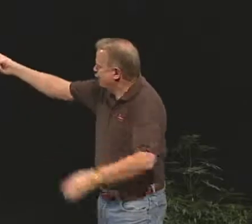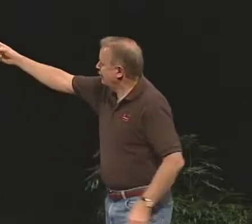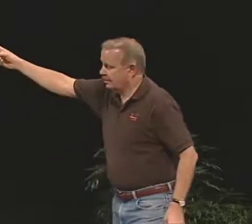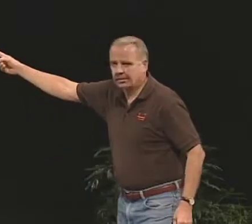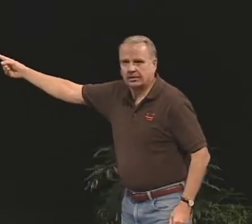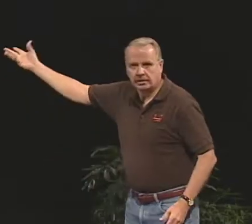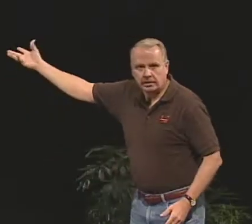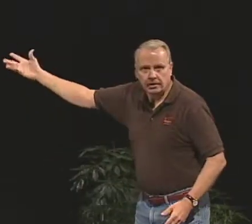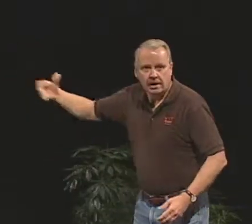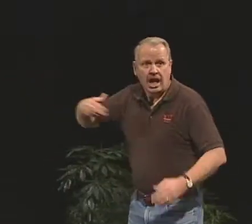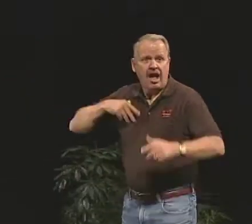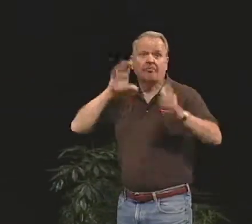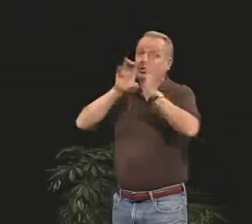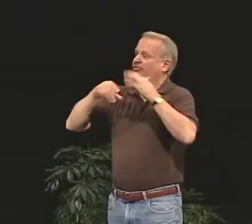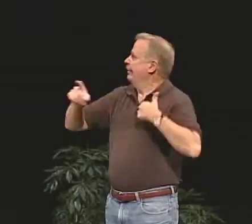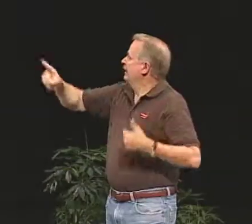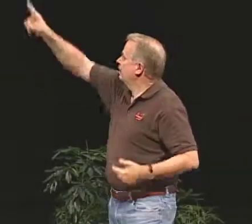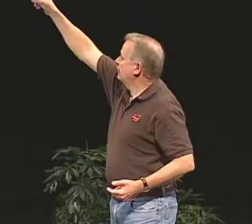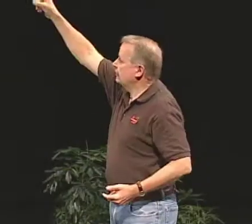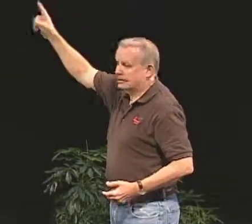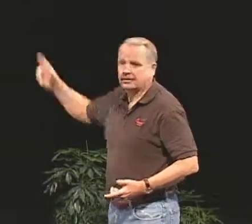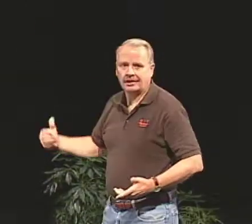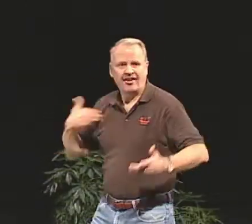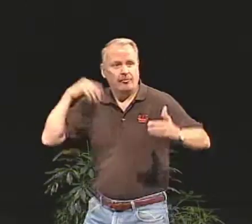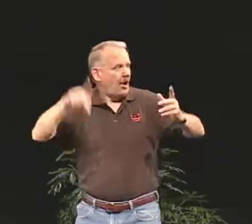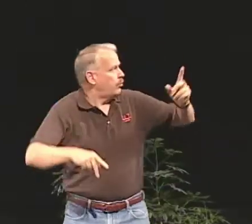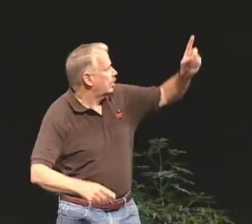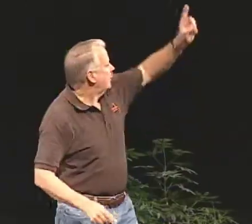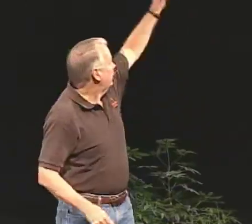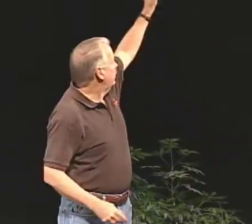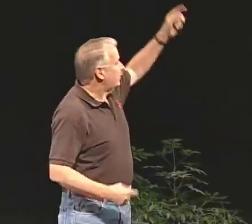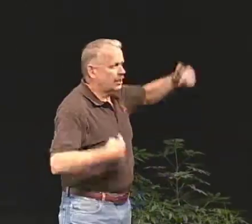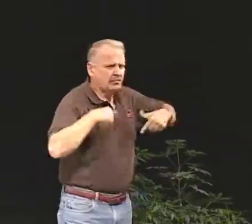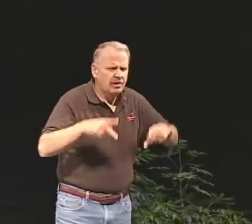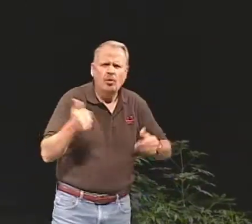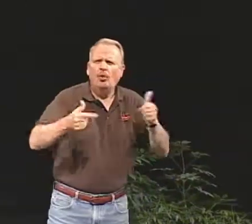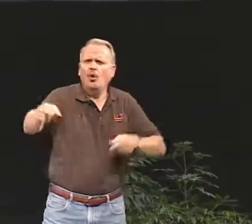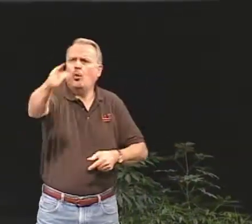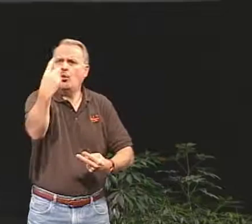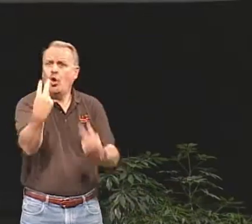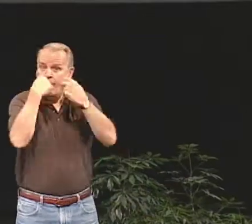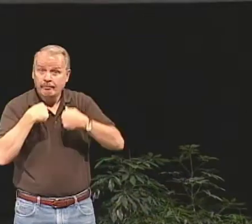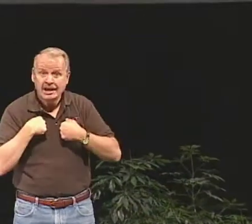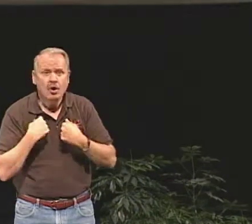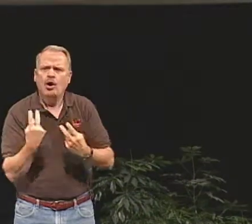For example, look here. You see, we have the captioning. You see my picture being displayed. You see the visual here.